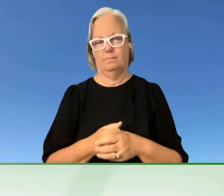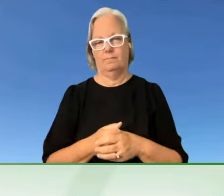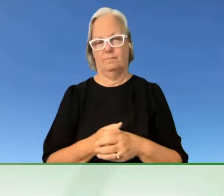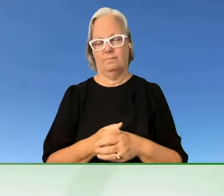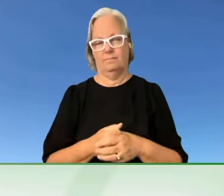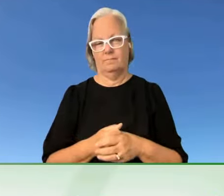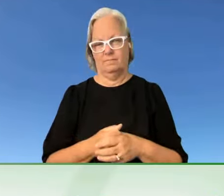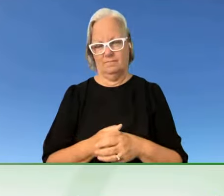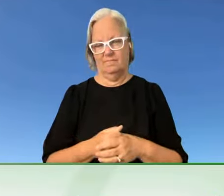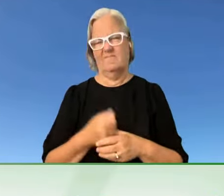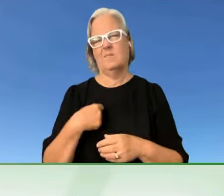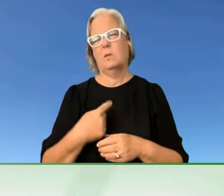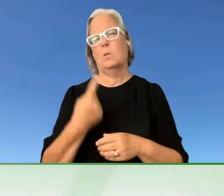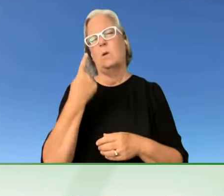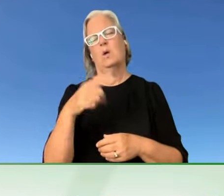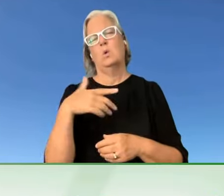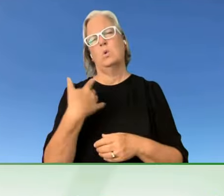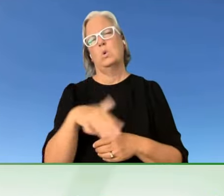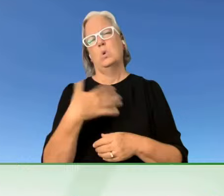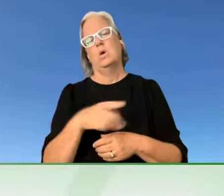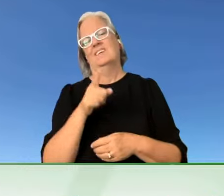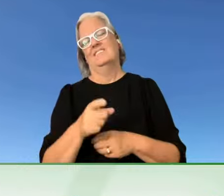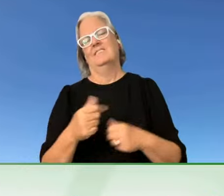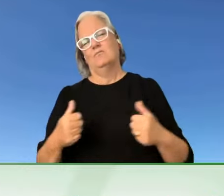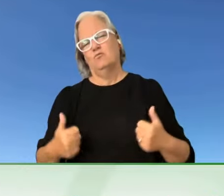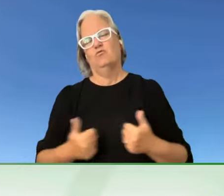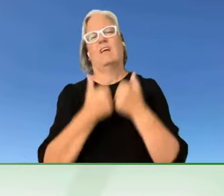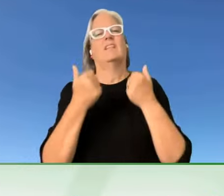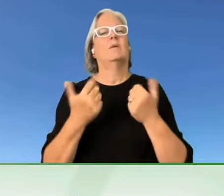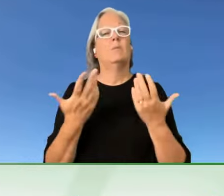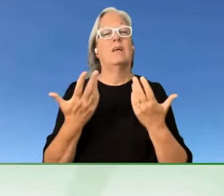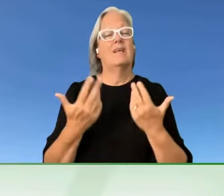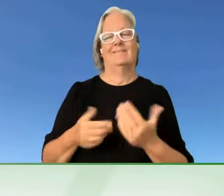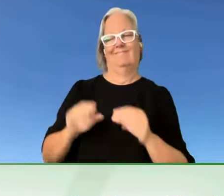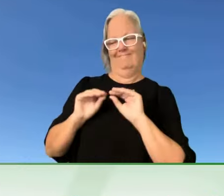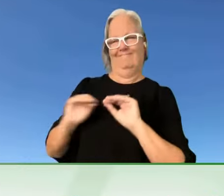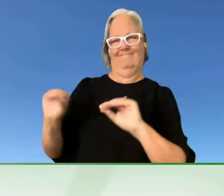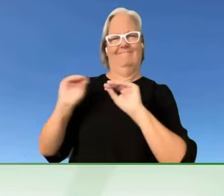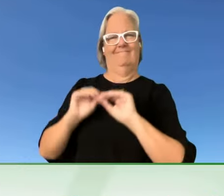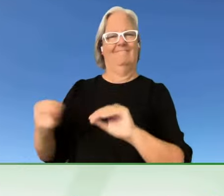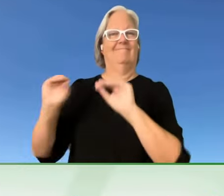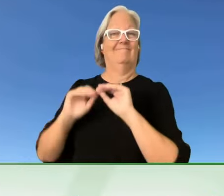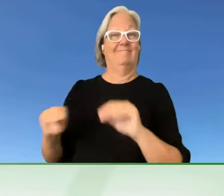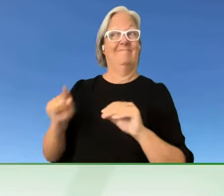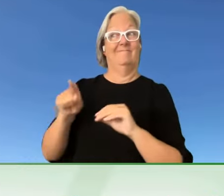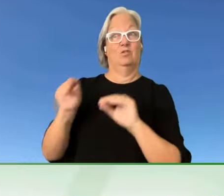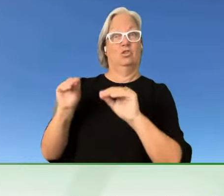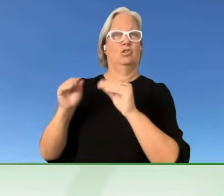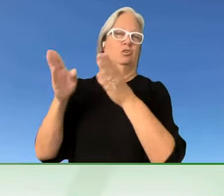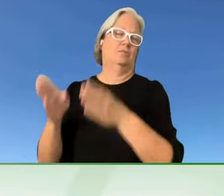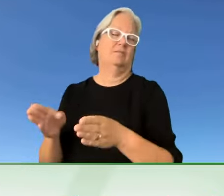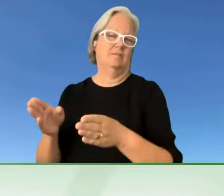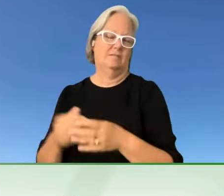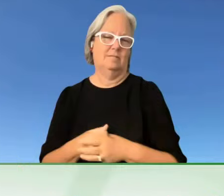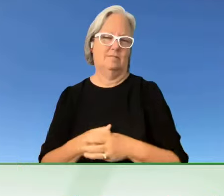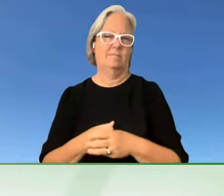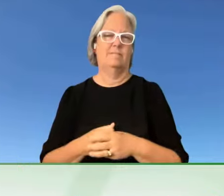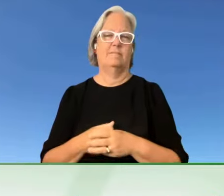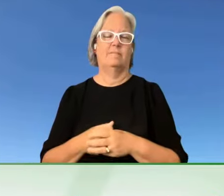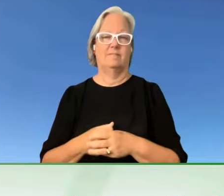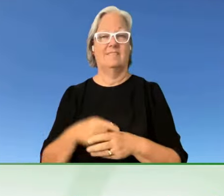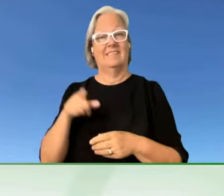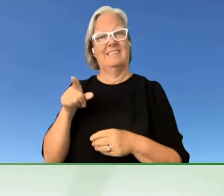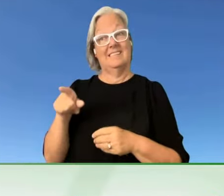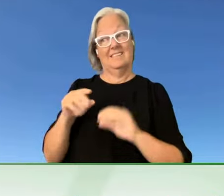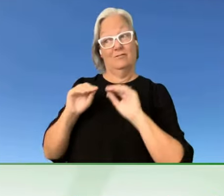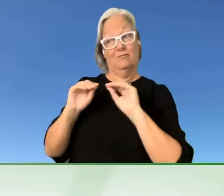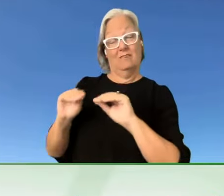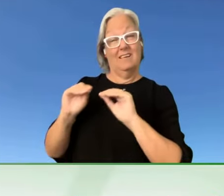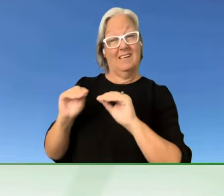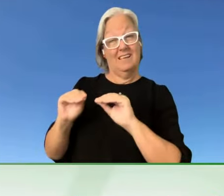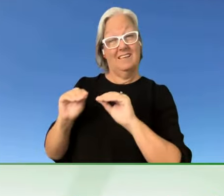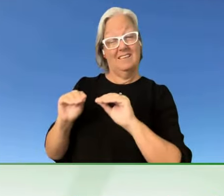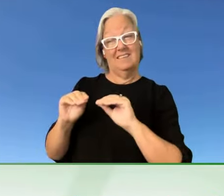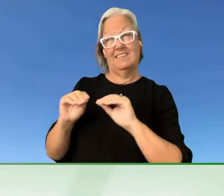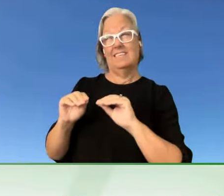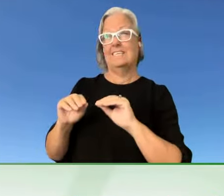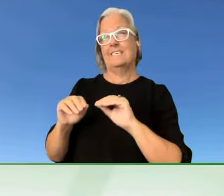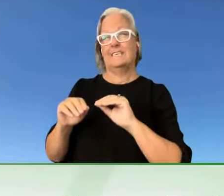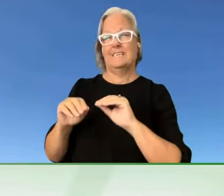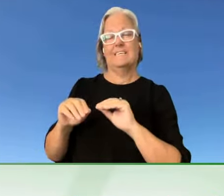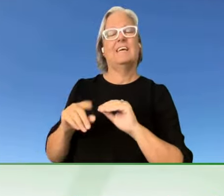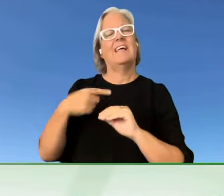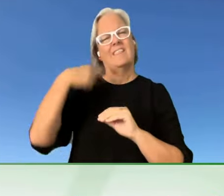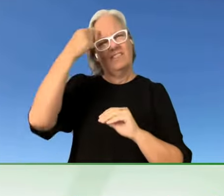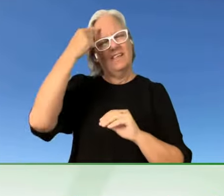So, I was born into a family of musicians, I am professionally trained soprano singer.